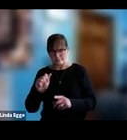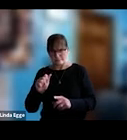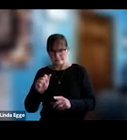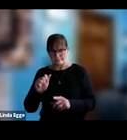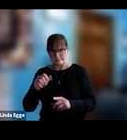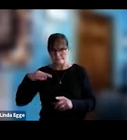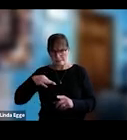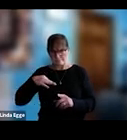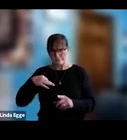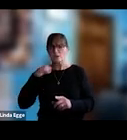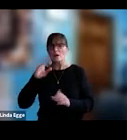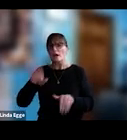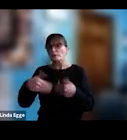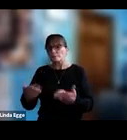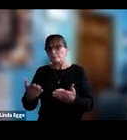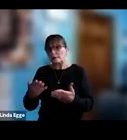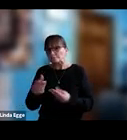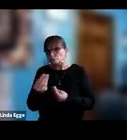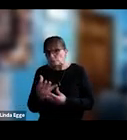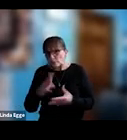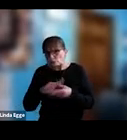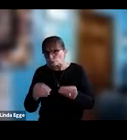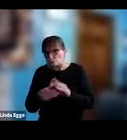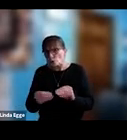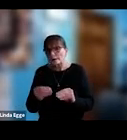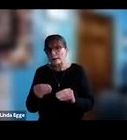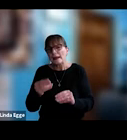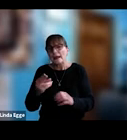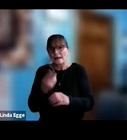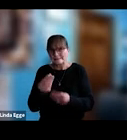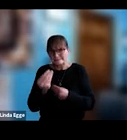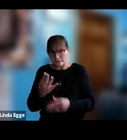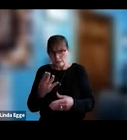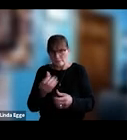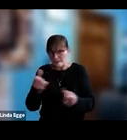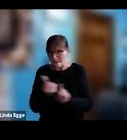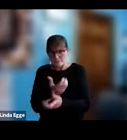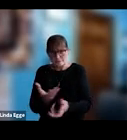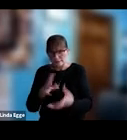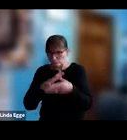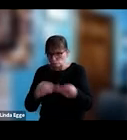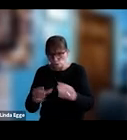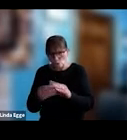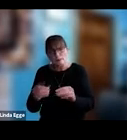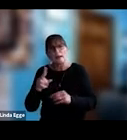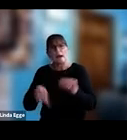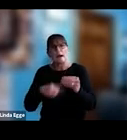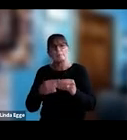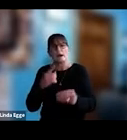and provide the contextual clues needed for the disability examiner to understand the role the substance use plays